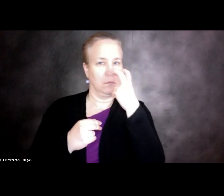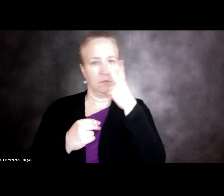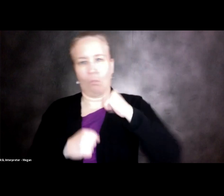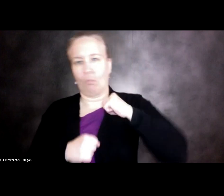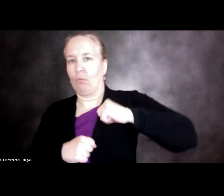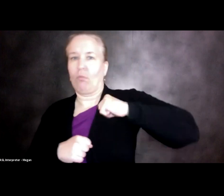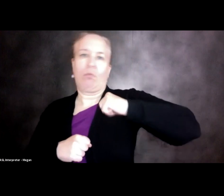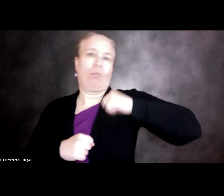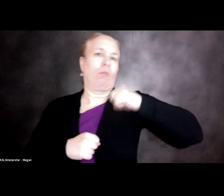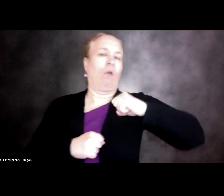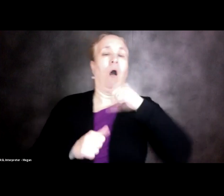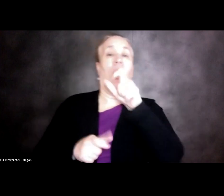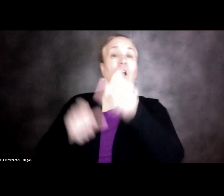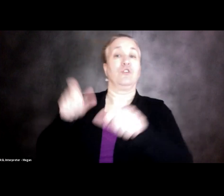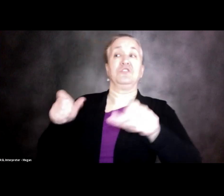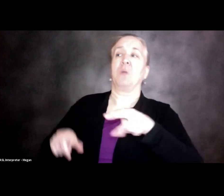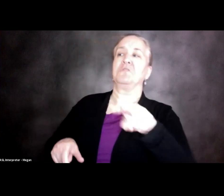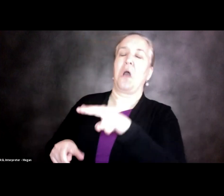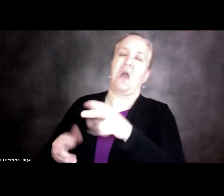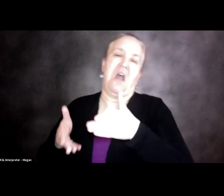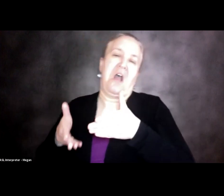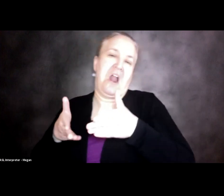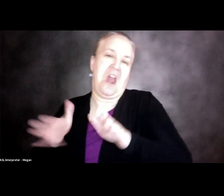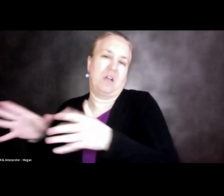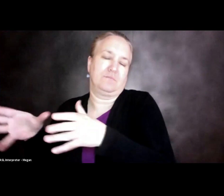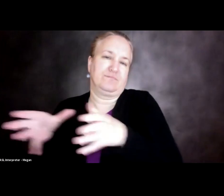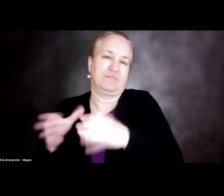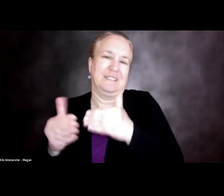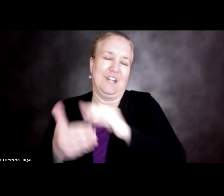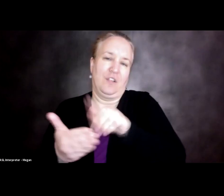have other subjects been allowed near the central frame.